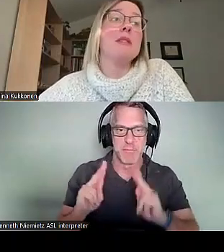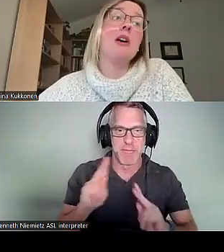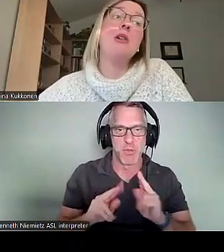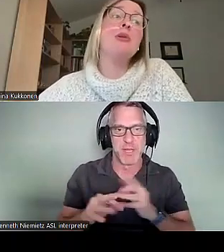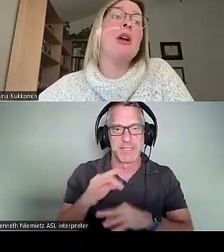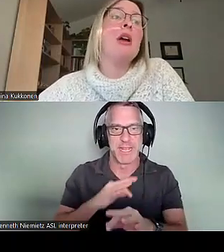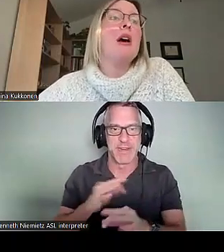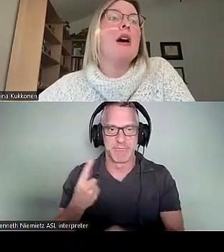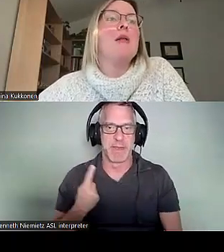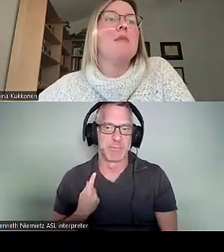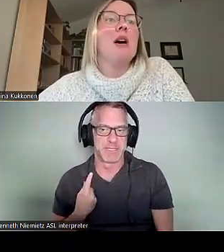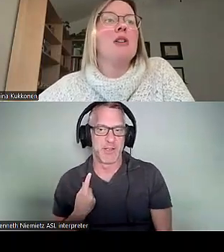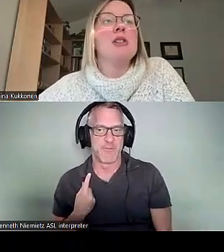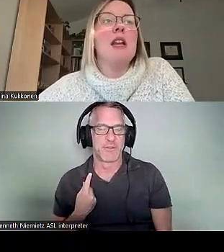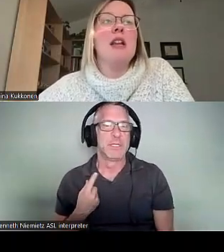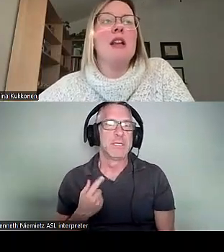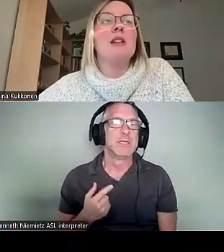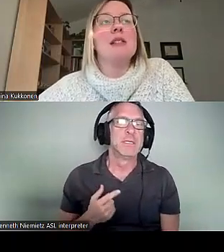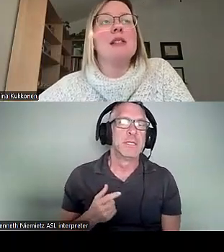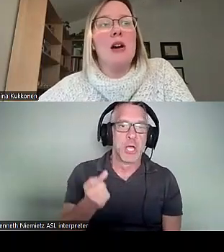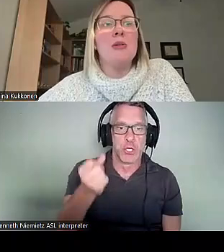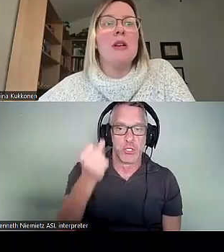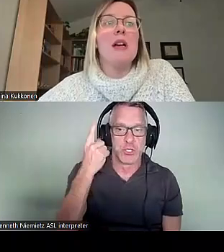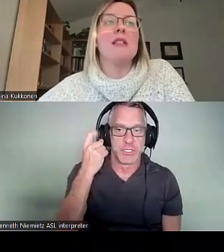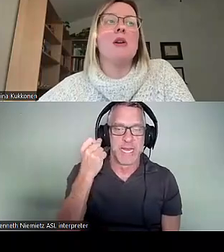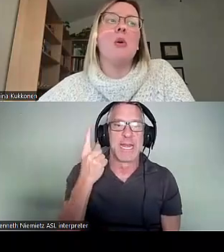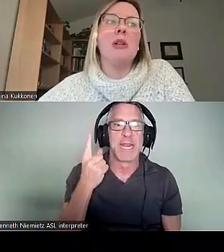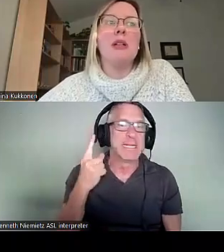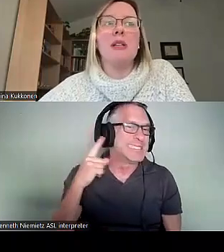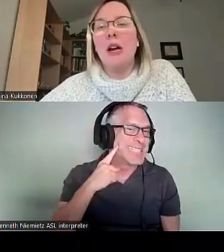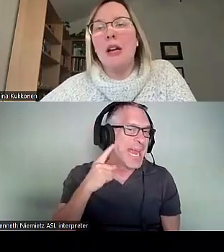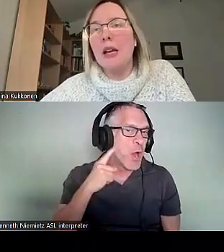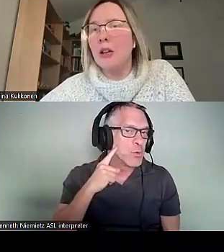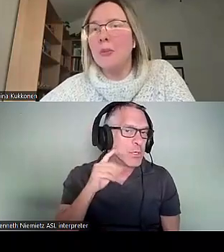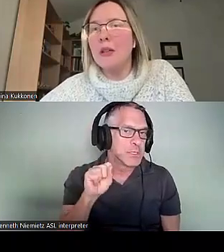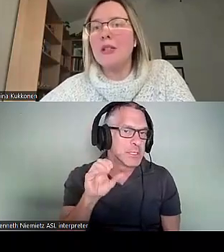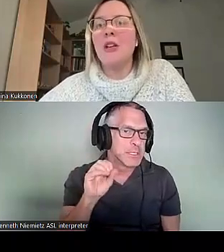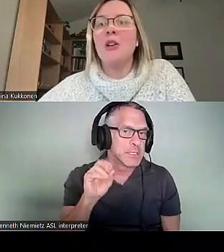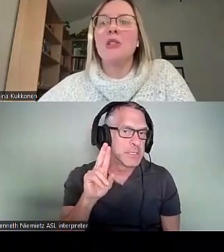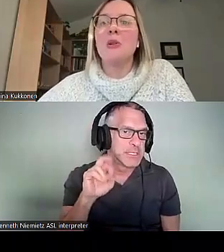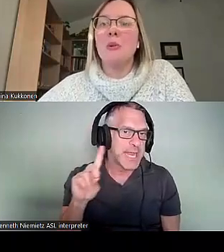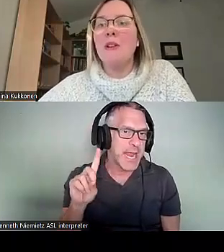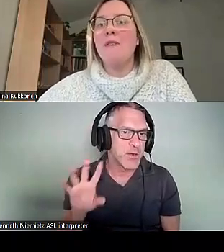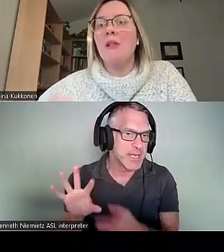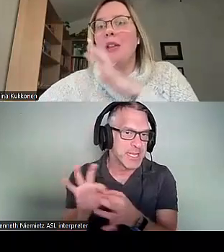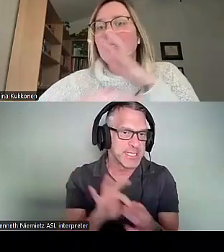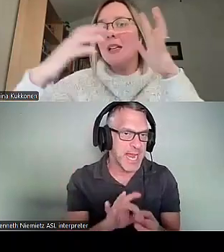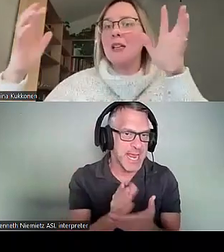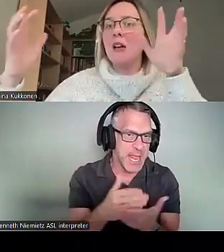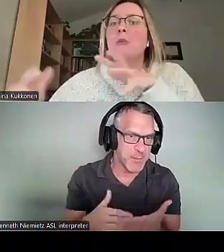himself. Understanding sound as a holding and tying element. We really found that that sound